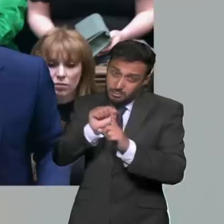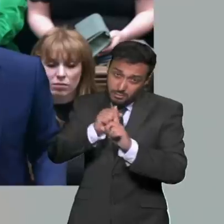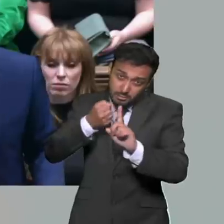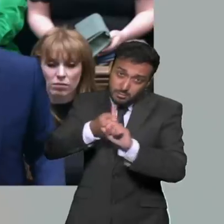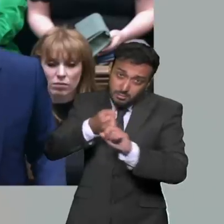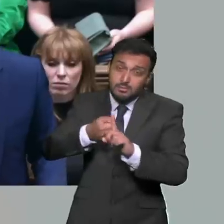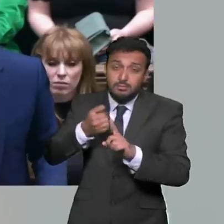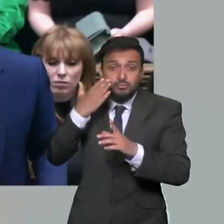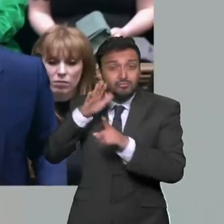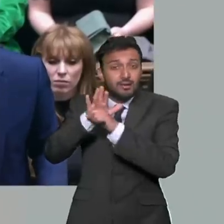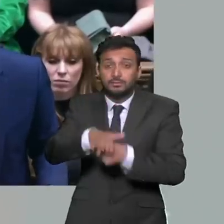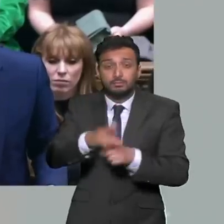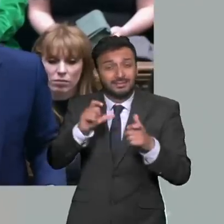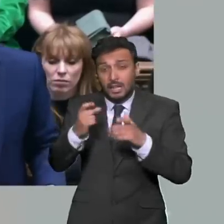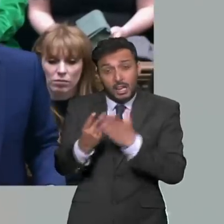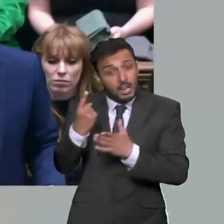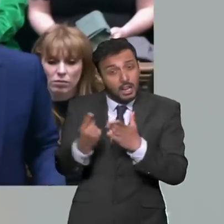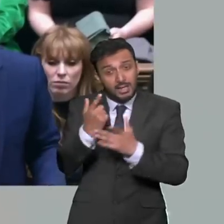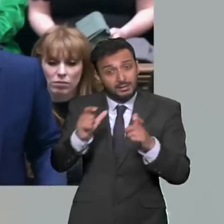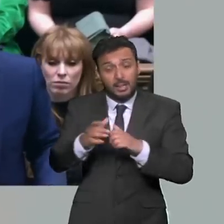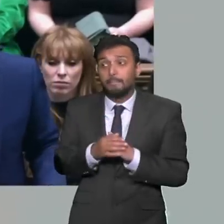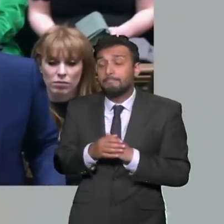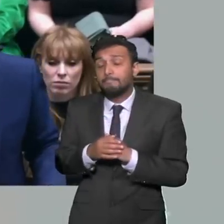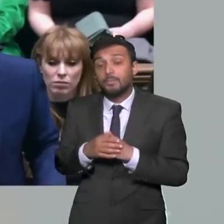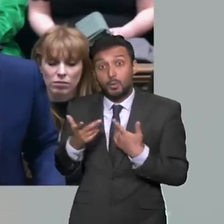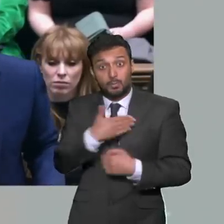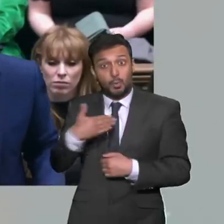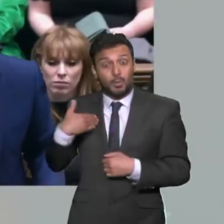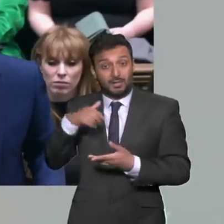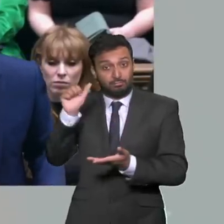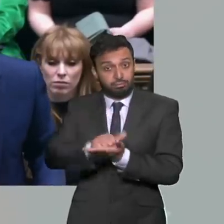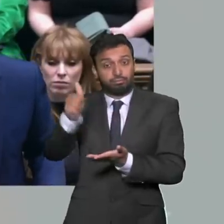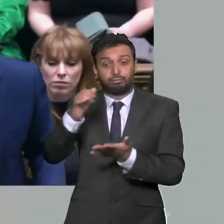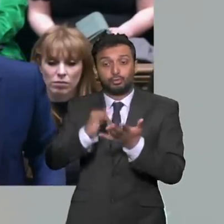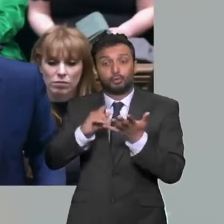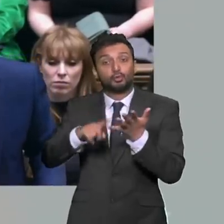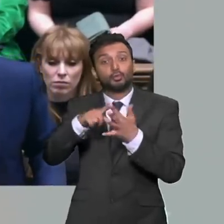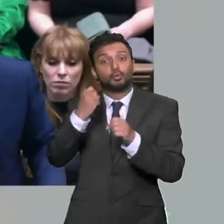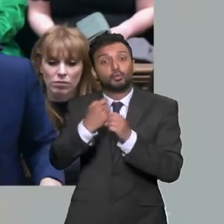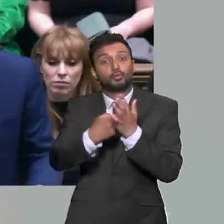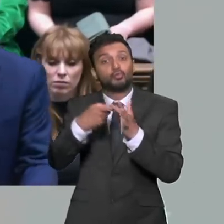The Sue Gray report was published this morning and I look forward to discussing that during this afternoon’s statement with the Prime Minister.